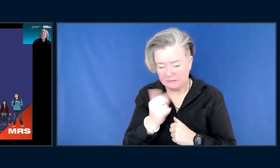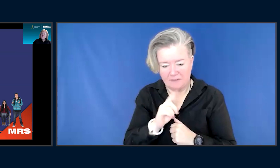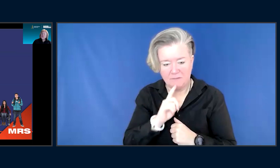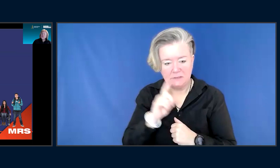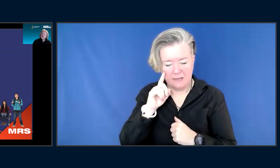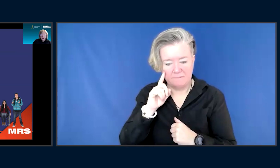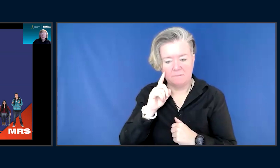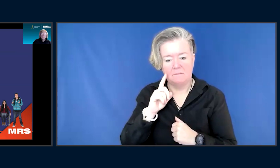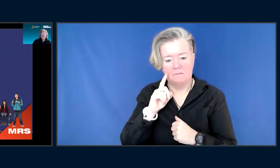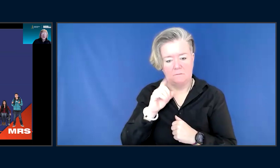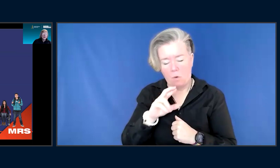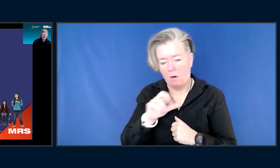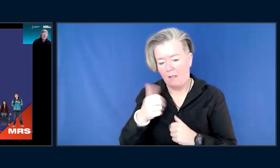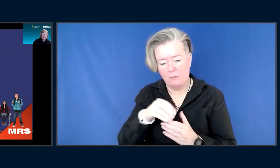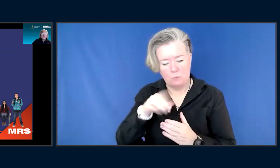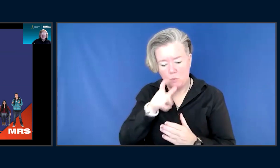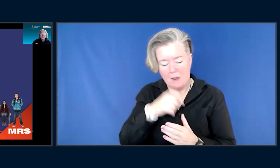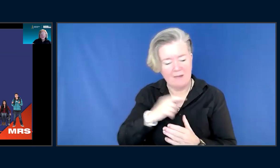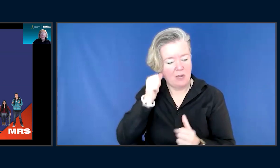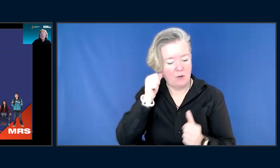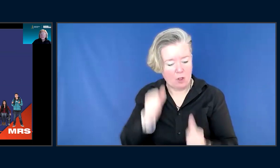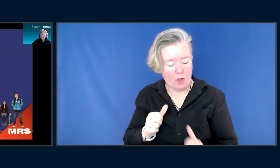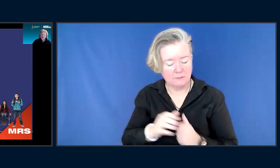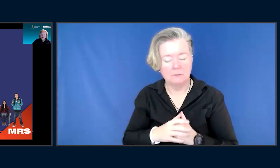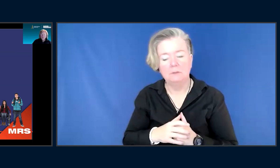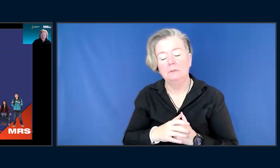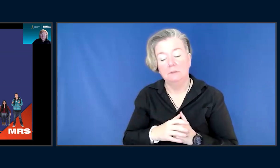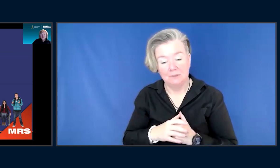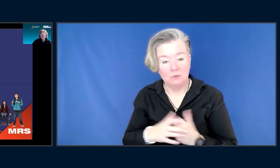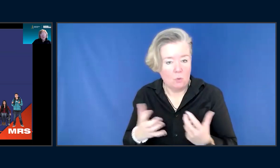for students who are deaf or have hearing loss.